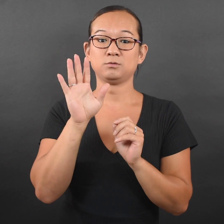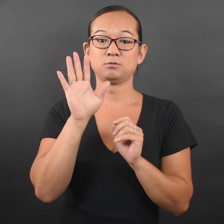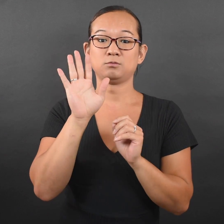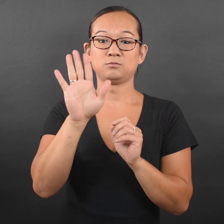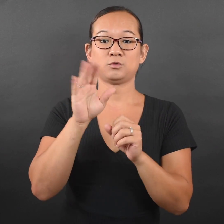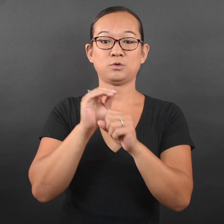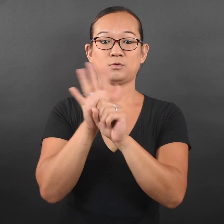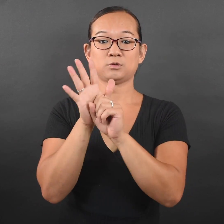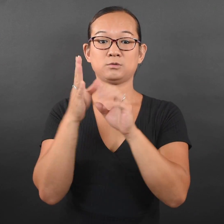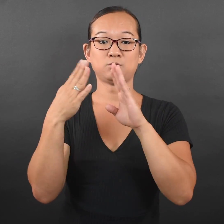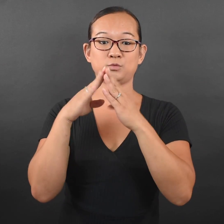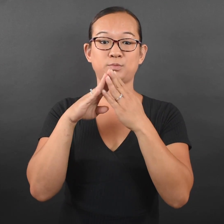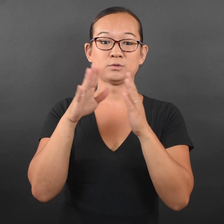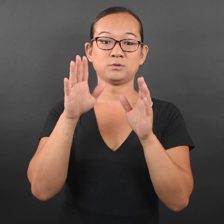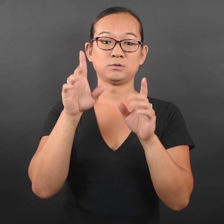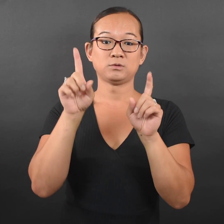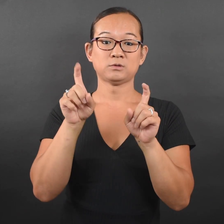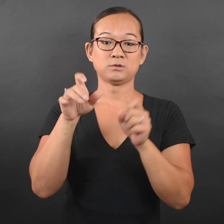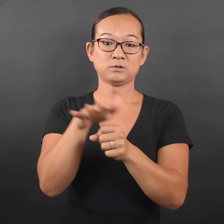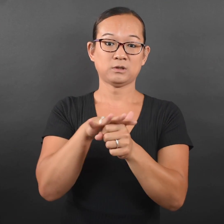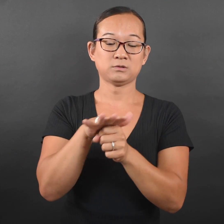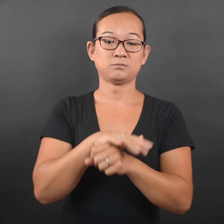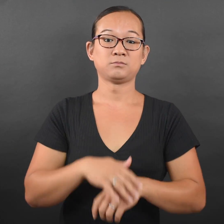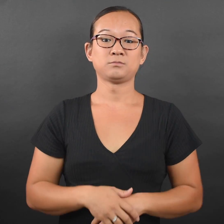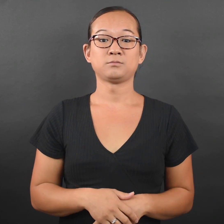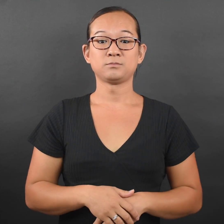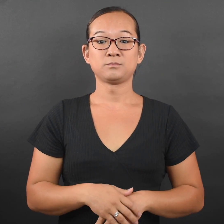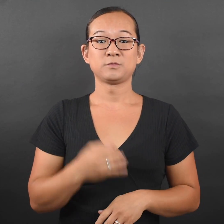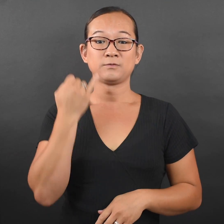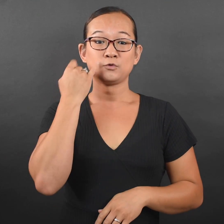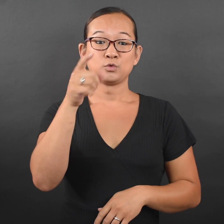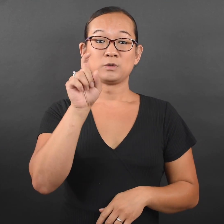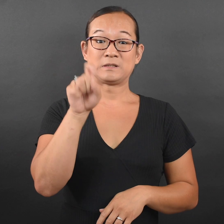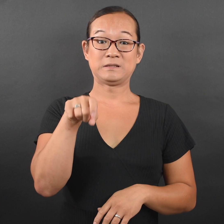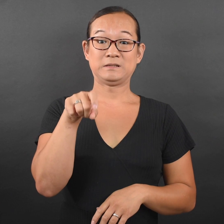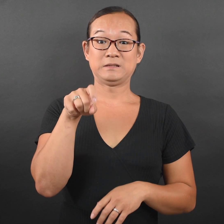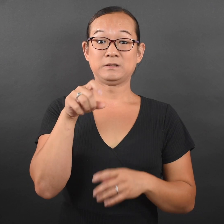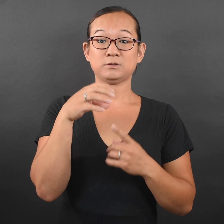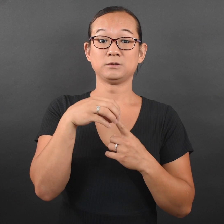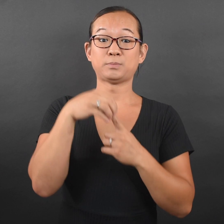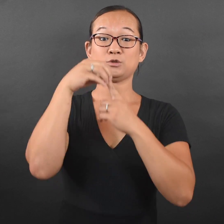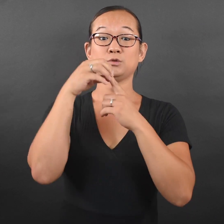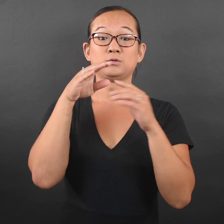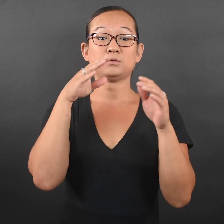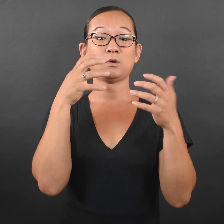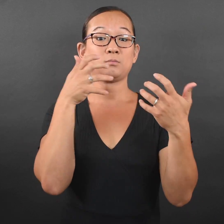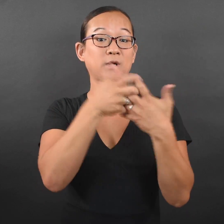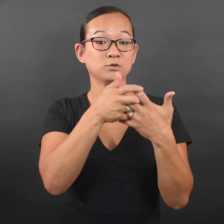Community Testing Sites. If you need special accommodations or have accessibility